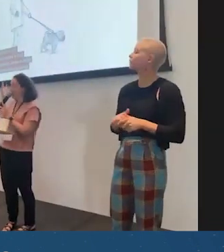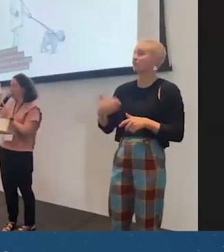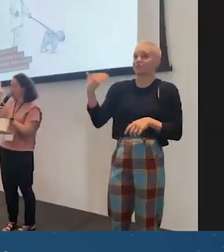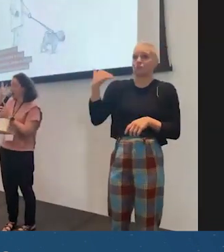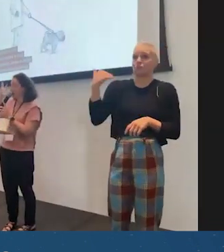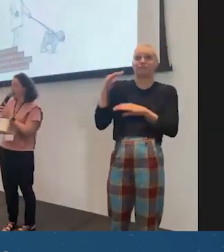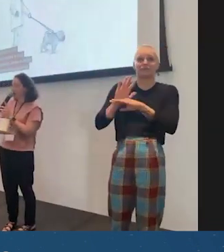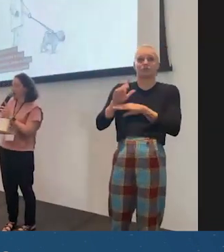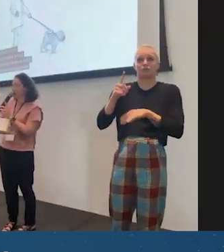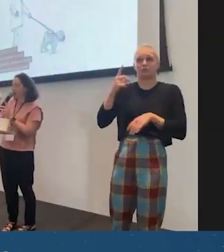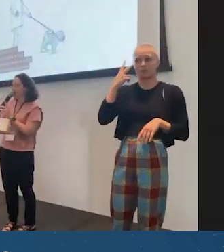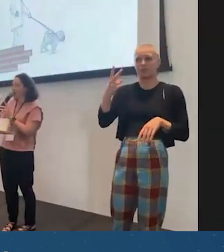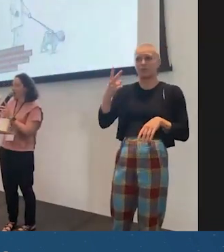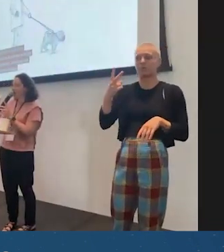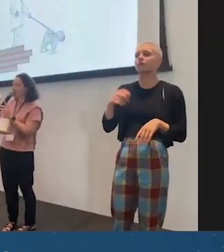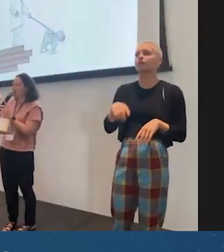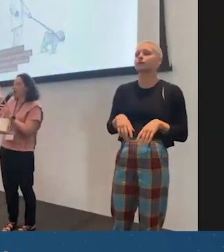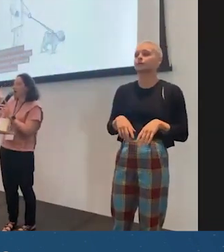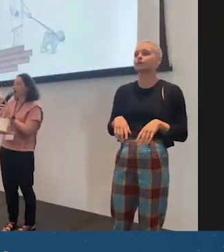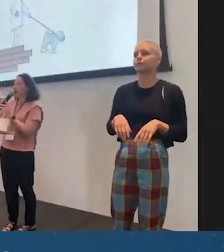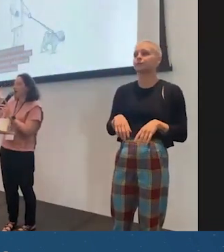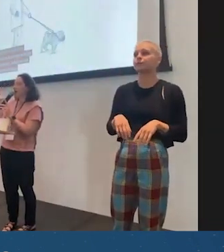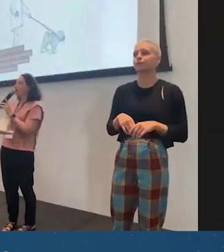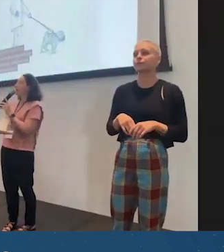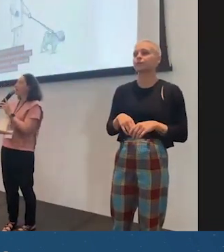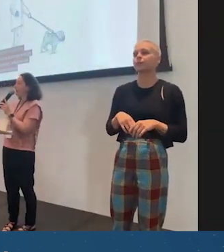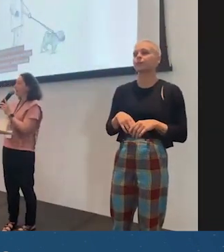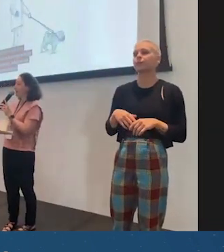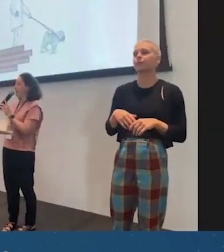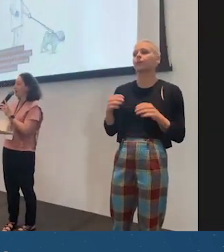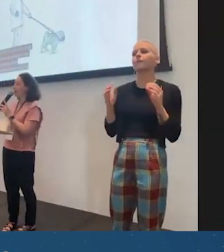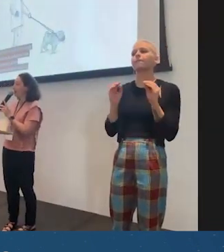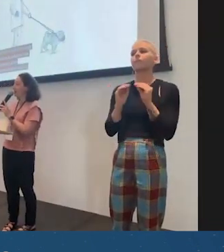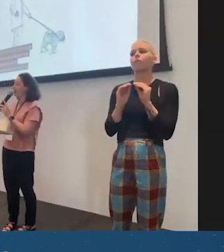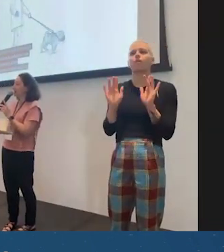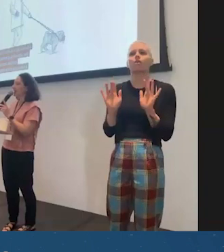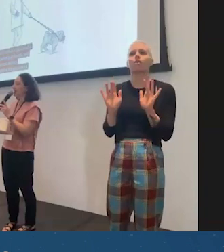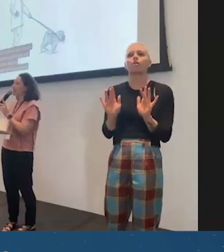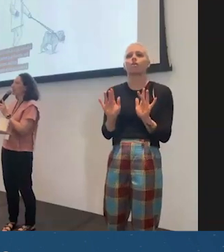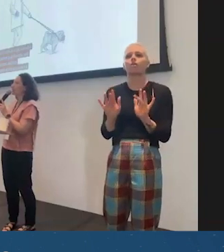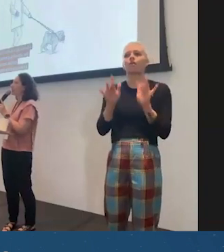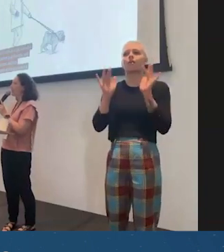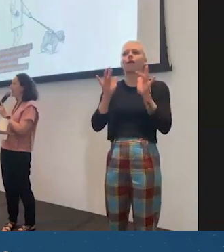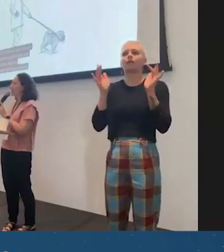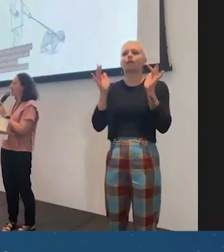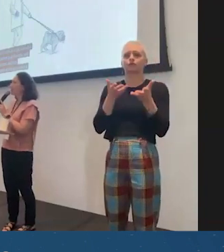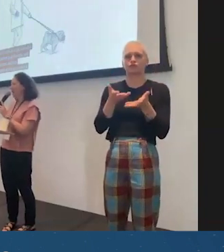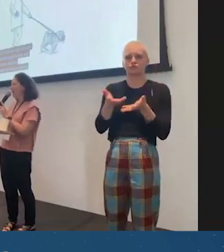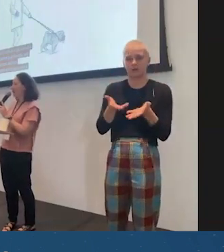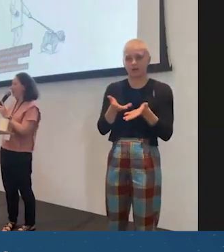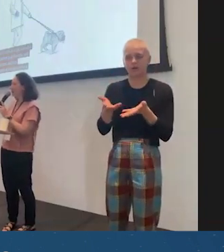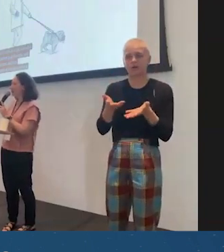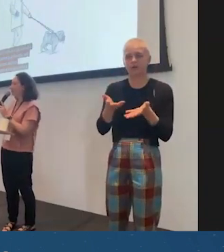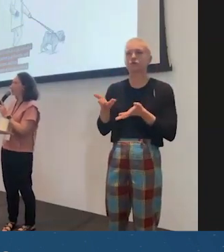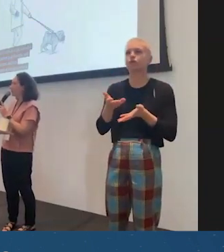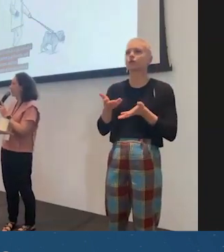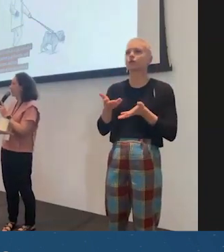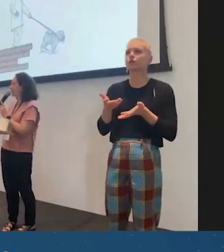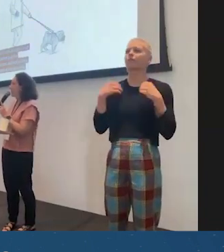showed in this presentation how more lightweight interaction can enable a more effortless control.